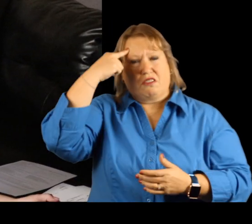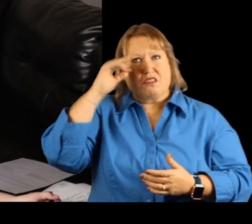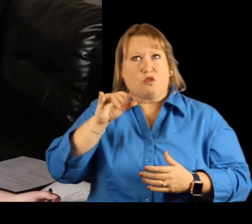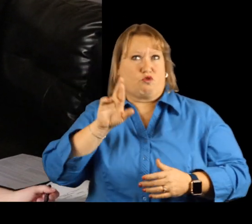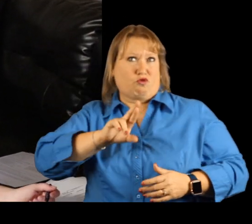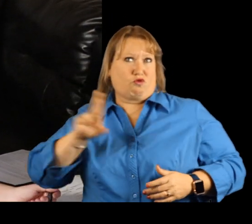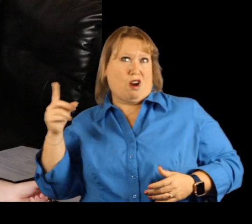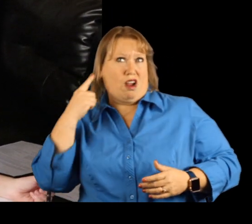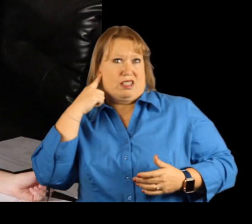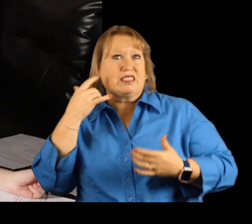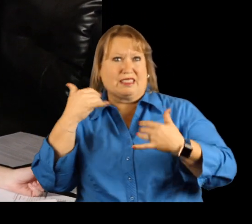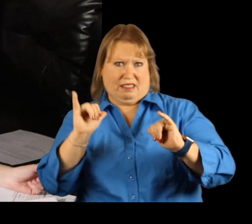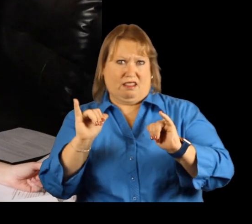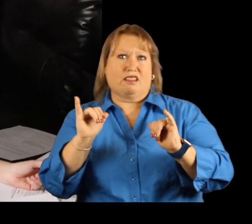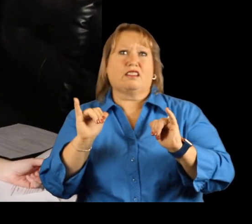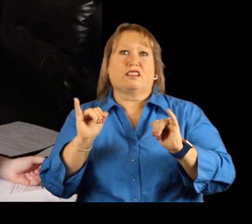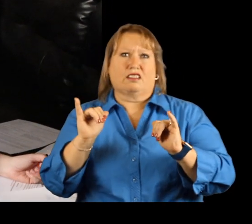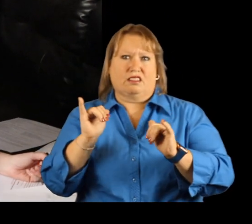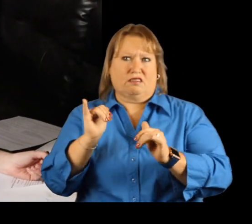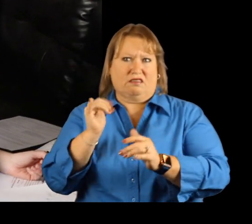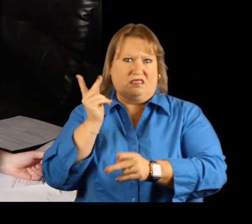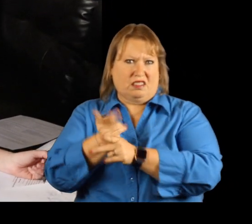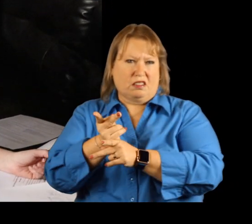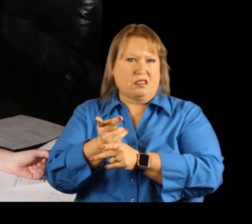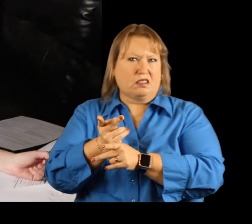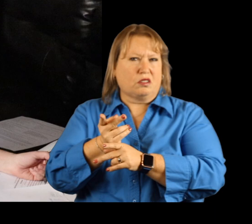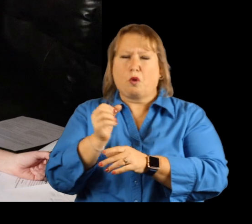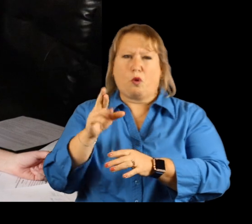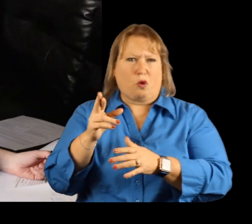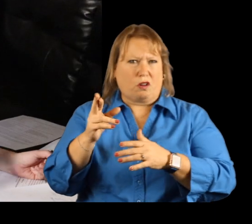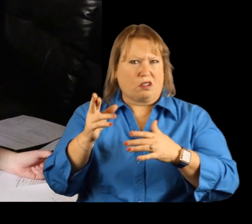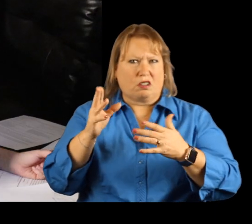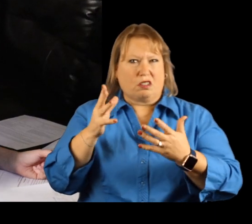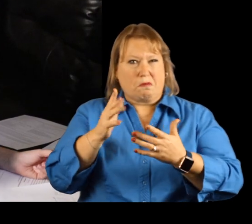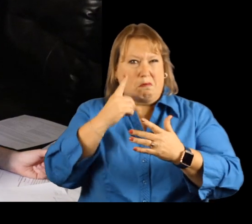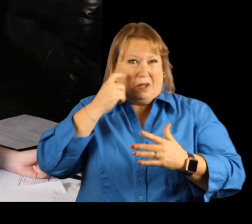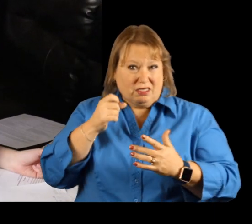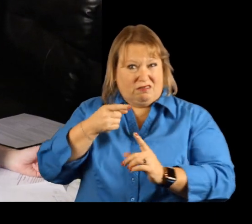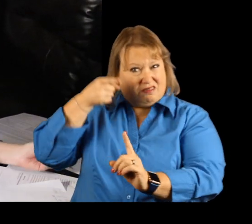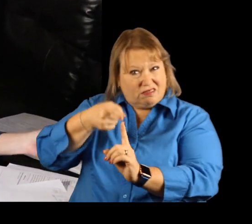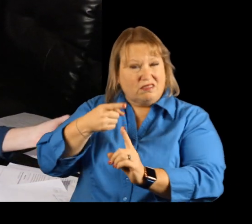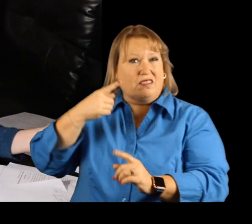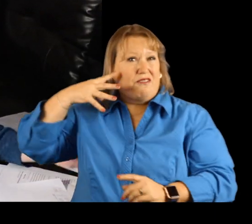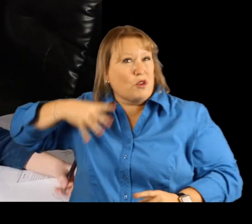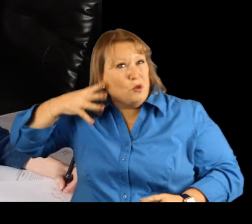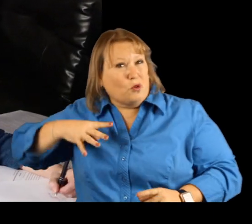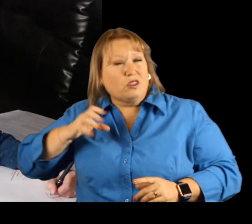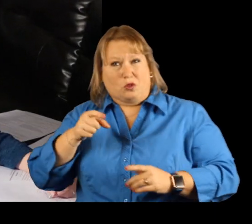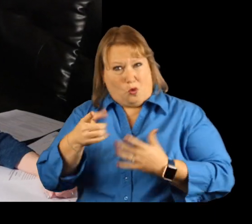loss that still remain might have been due to all that fluid and they are still waiting for it to drain. Yes.